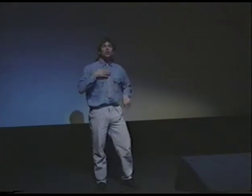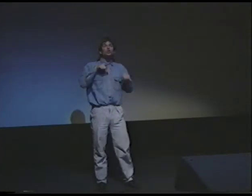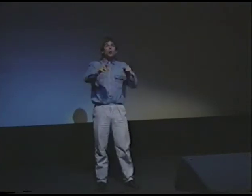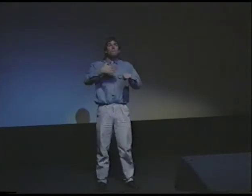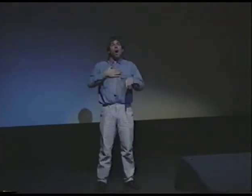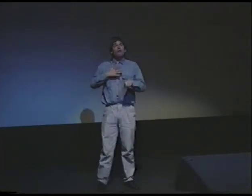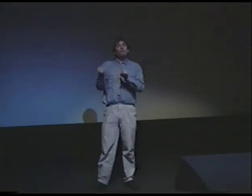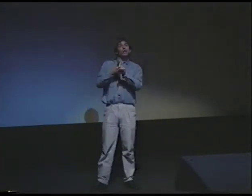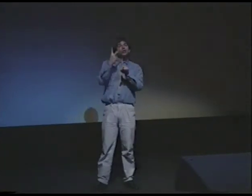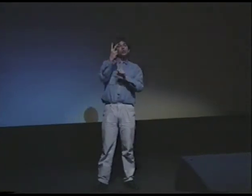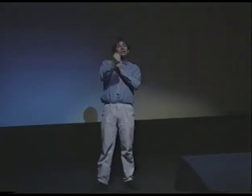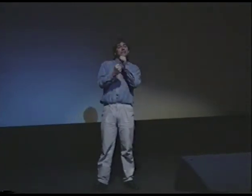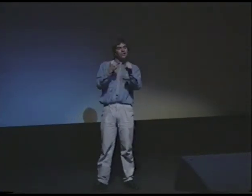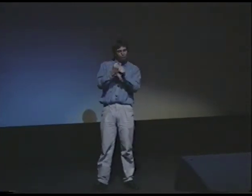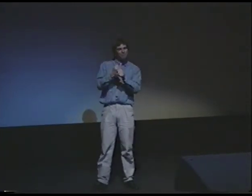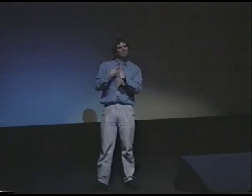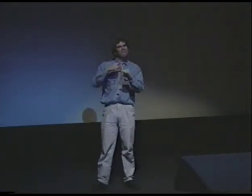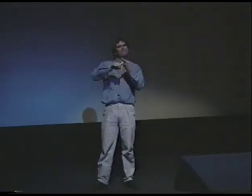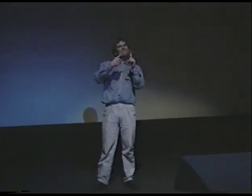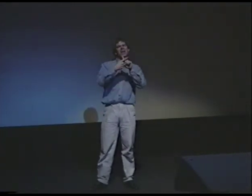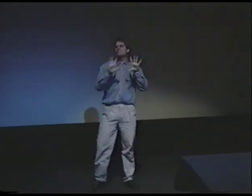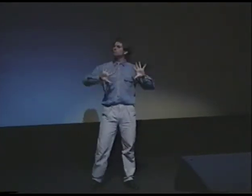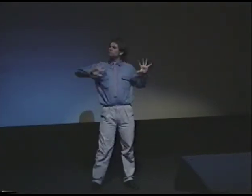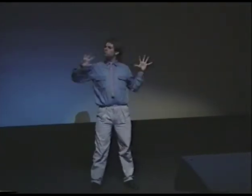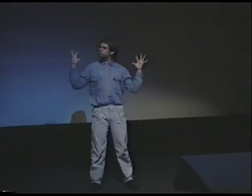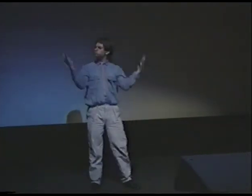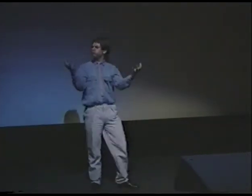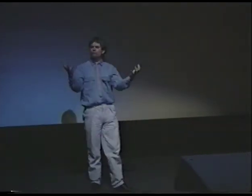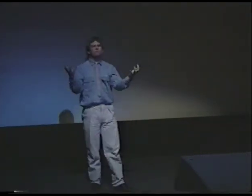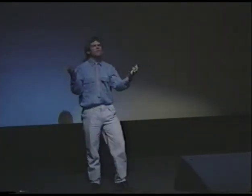When I came into NTID, my first two year,